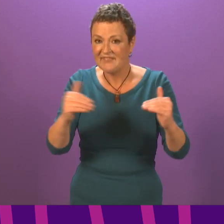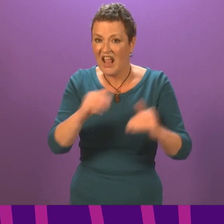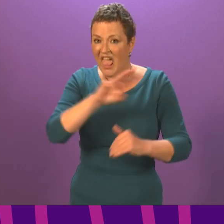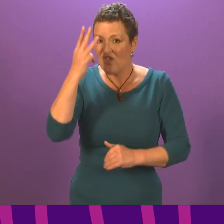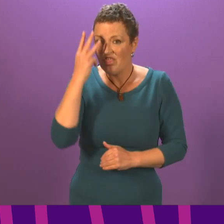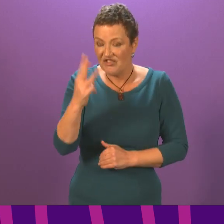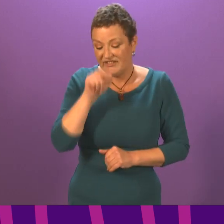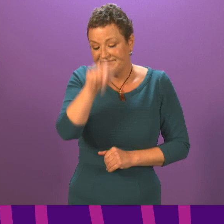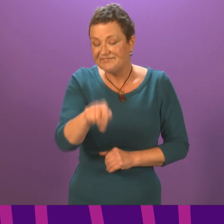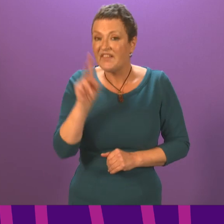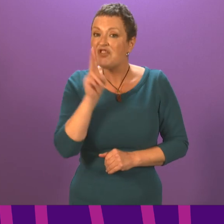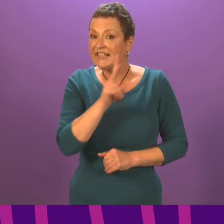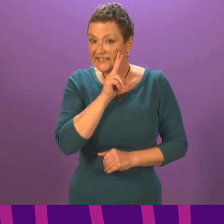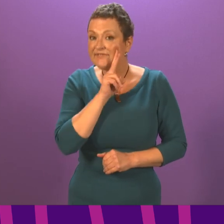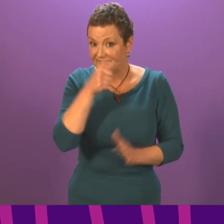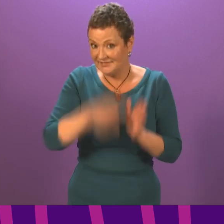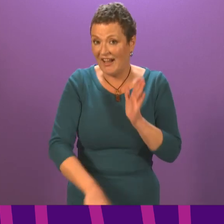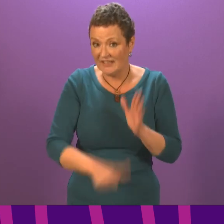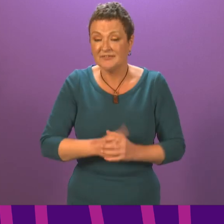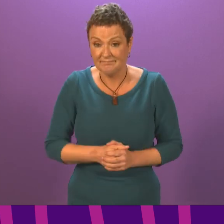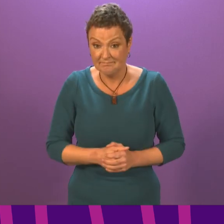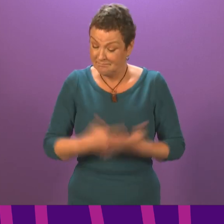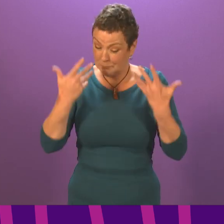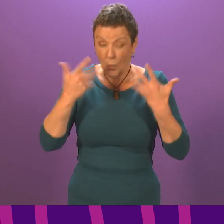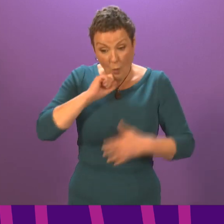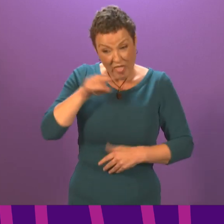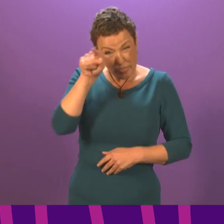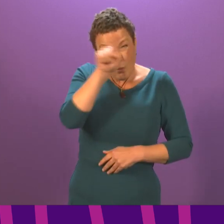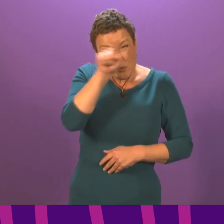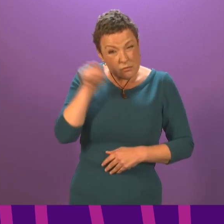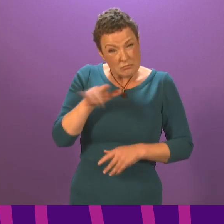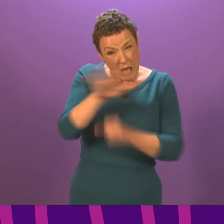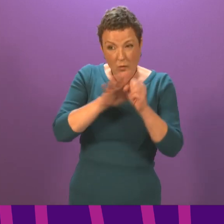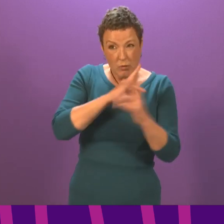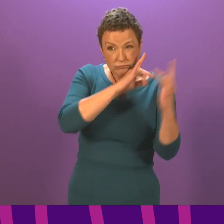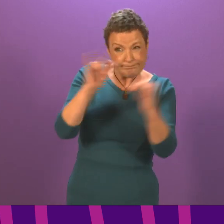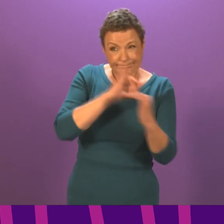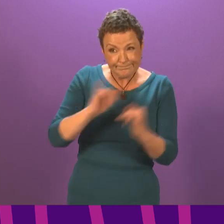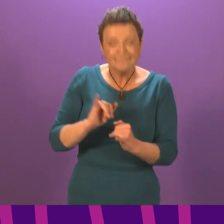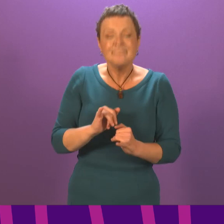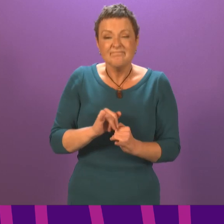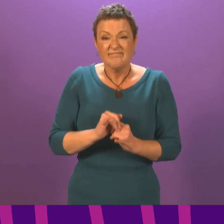been monitoring the situation in both areas very closely, and we have concluded that tougher